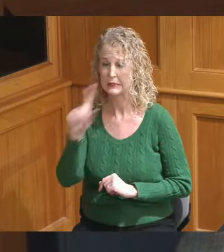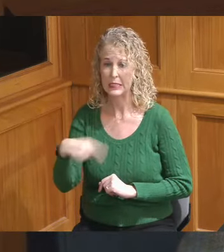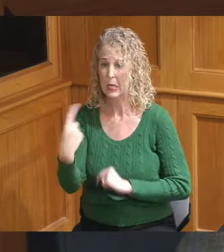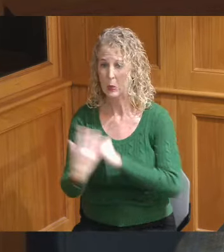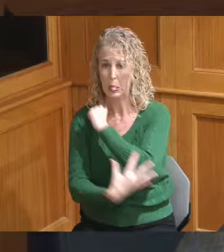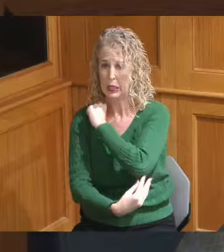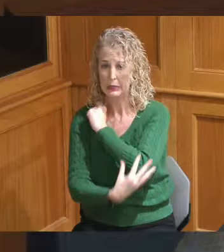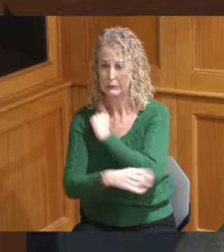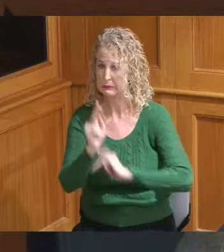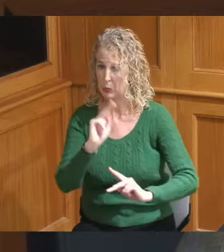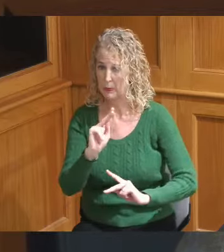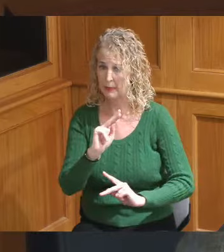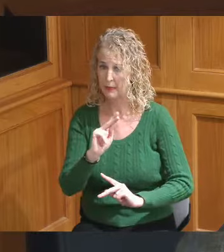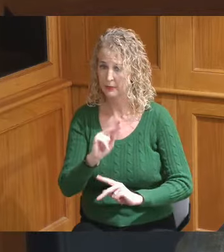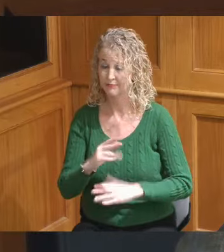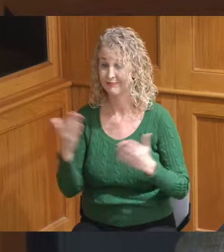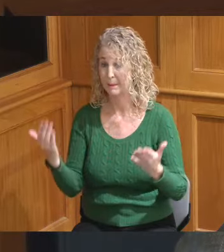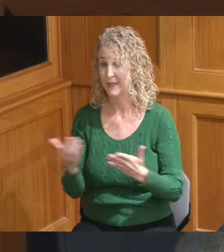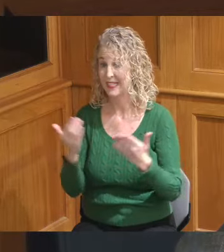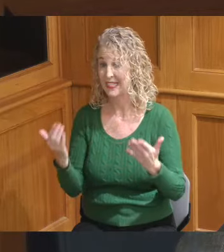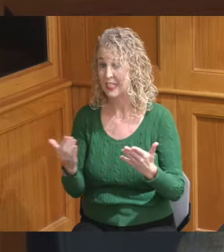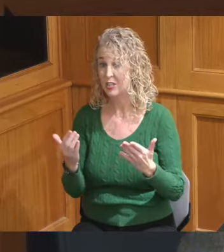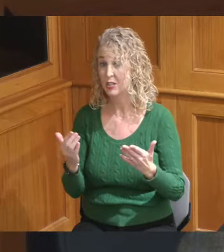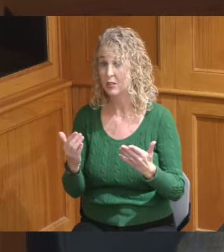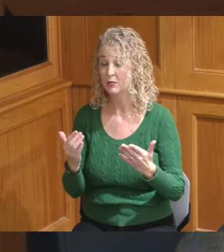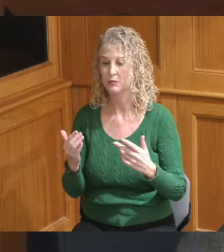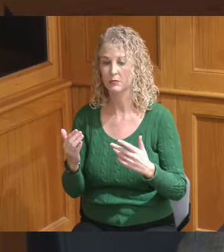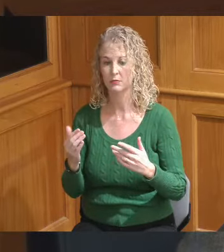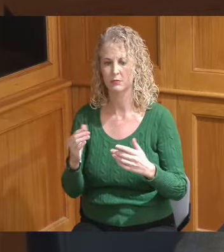we look at every day in these companies they're laying off and getting rid of I mean these are big